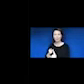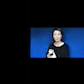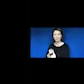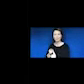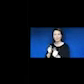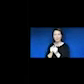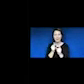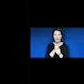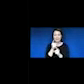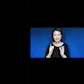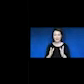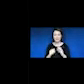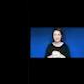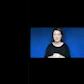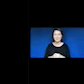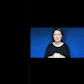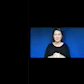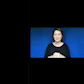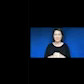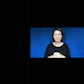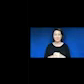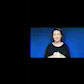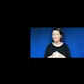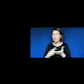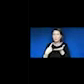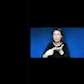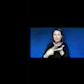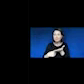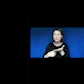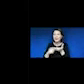at this time we talked about the opportunity to participate in working interviews.